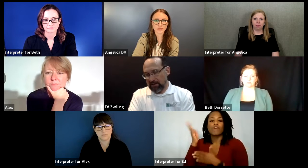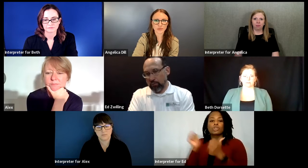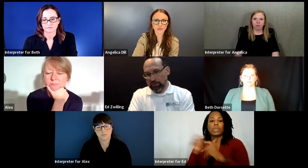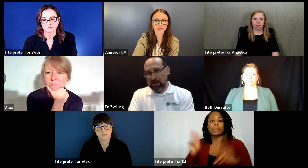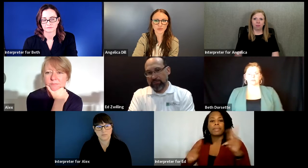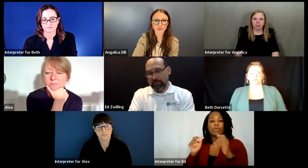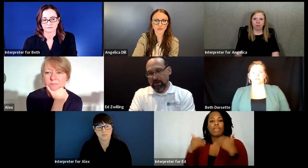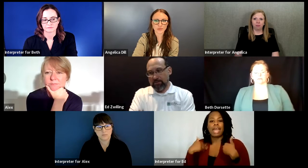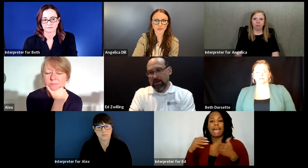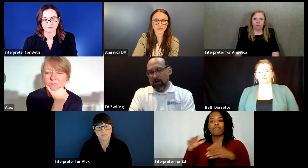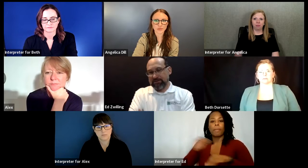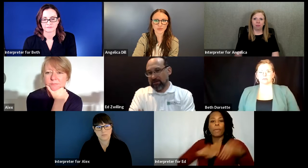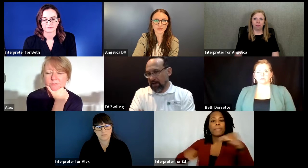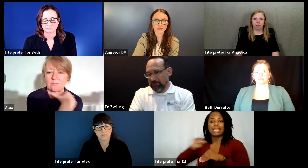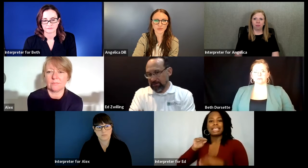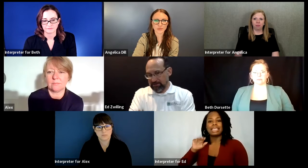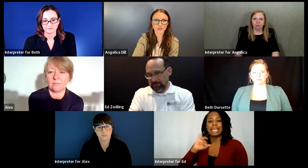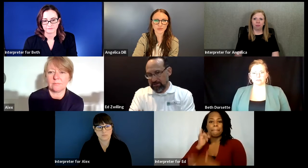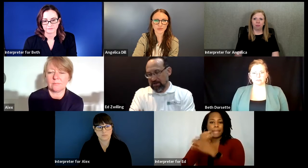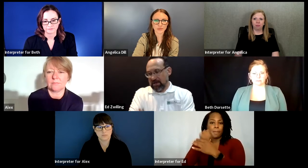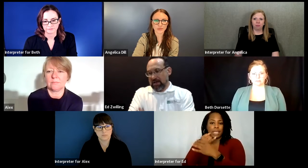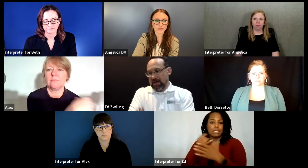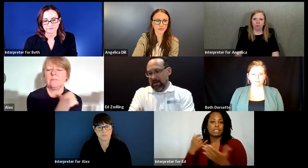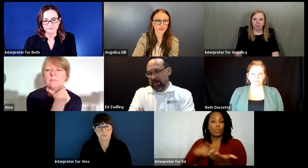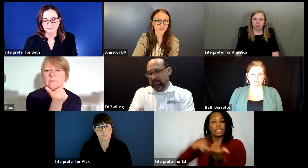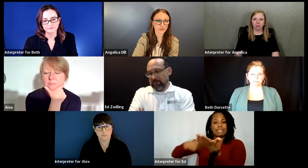A lot of workshops with them. On self-advocacy.